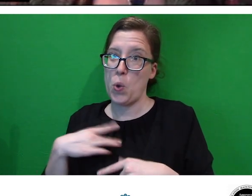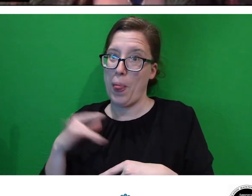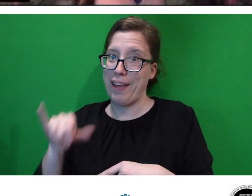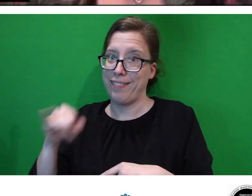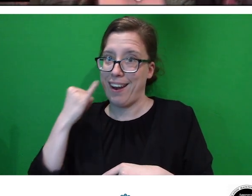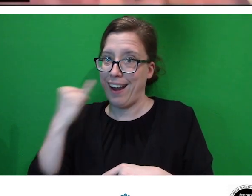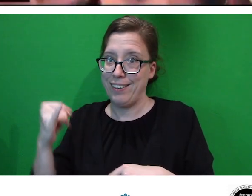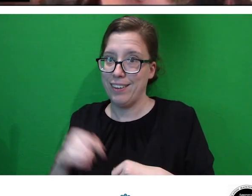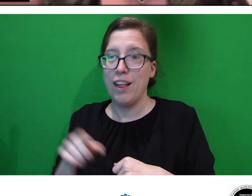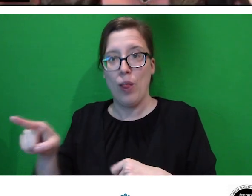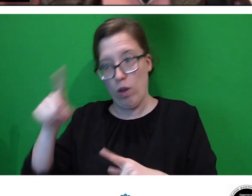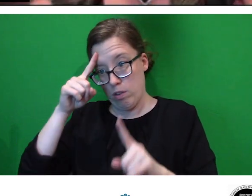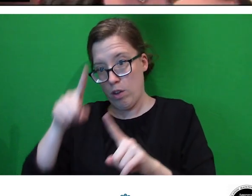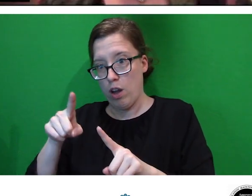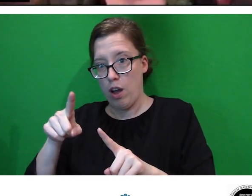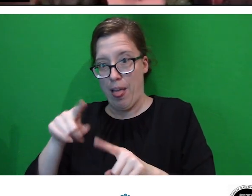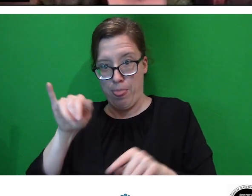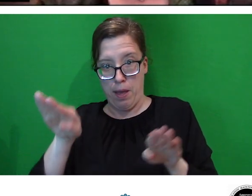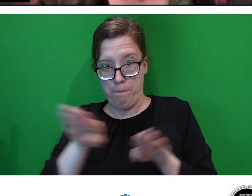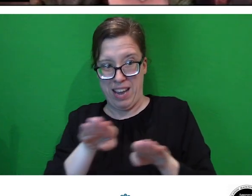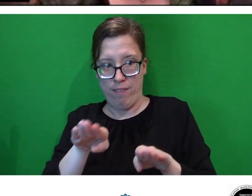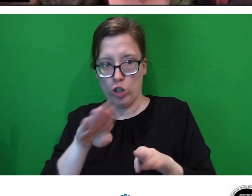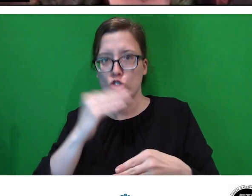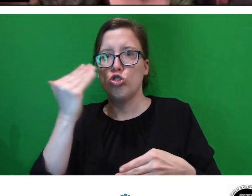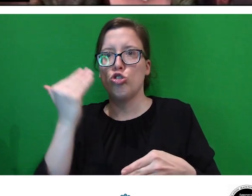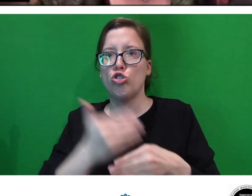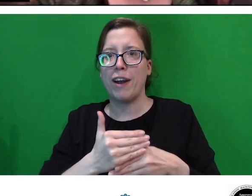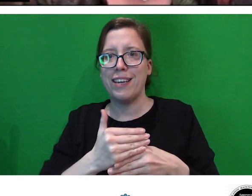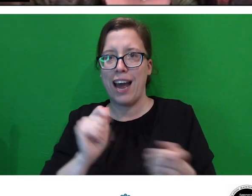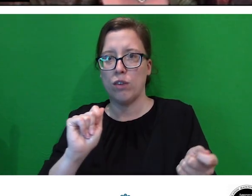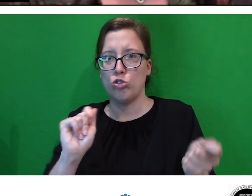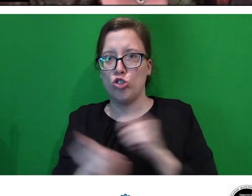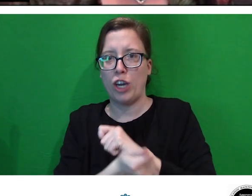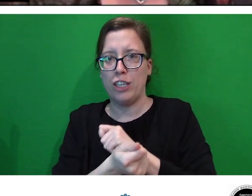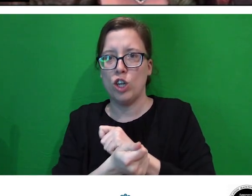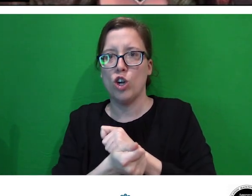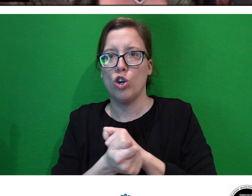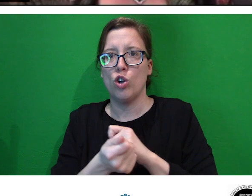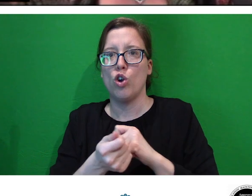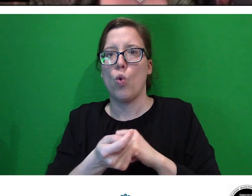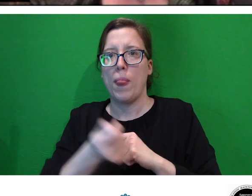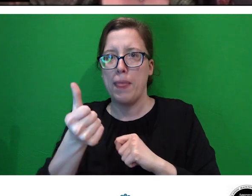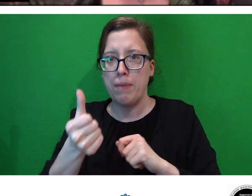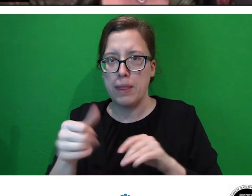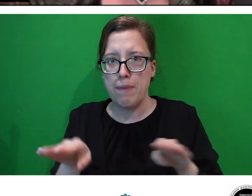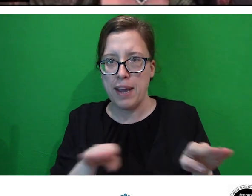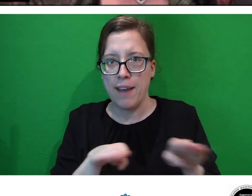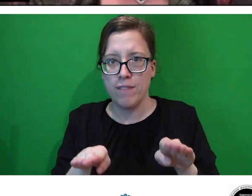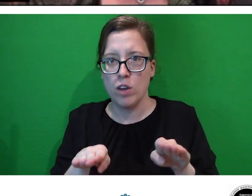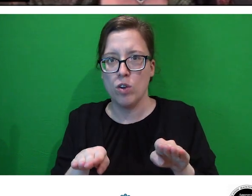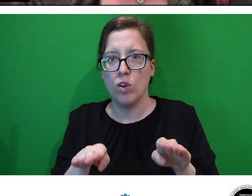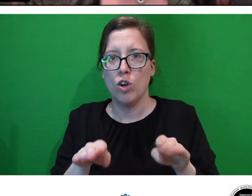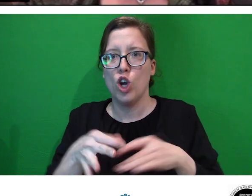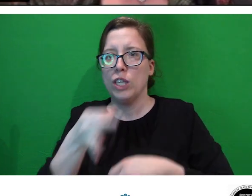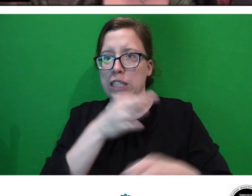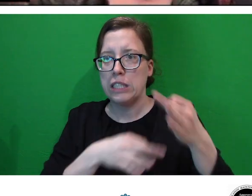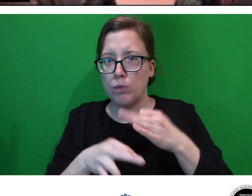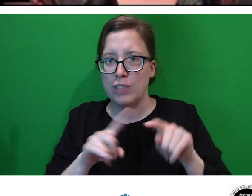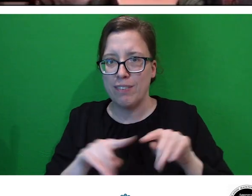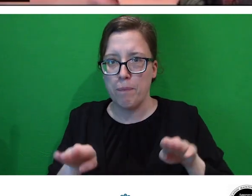not as "challenging", "inappropriate" behavior and Behavior Specialists on the whole don't like that. Because they're all about shut the